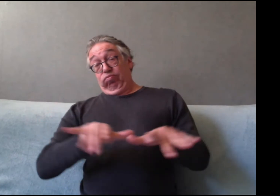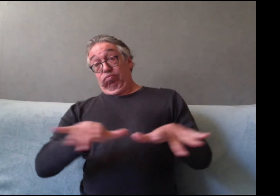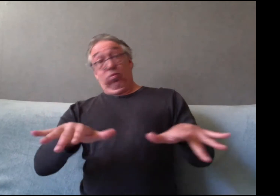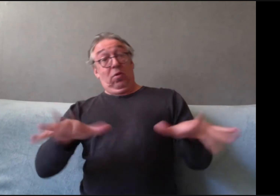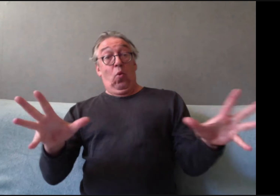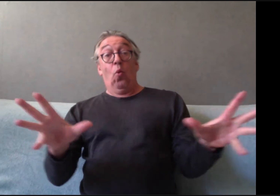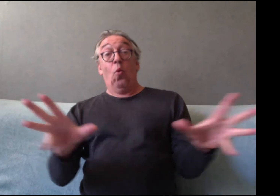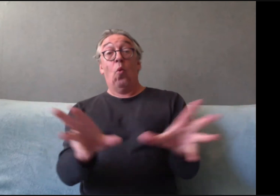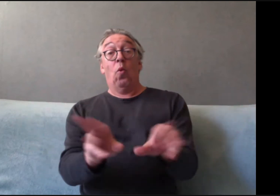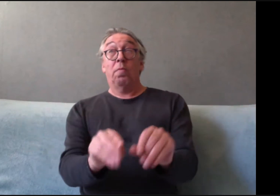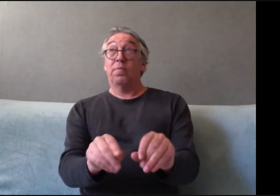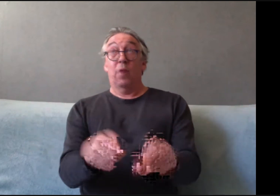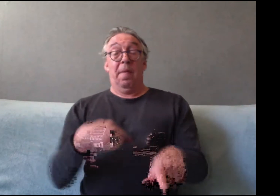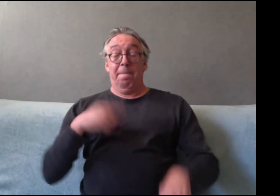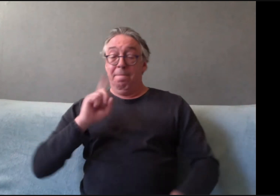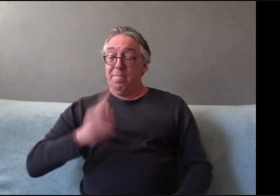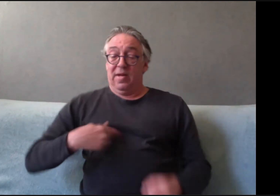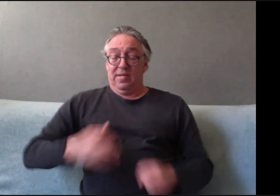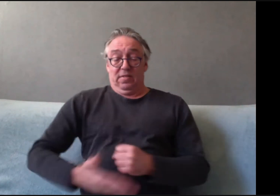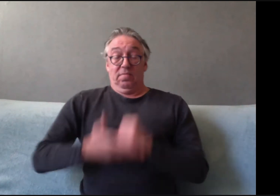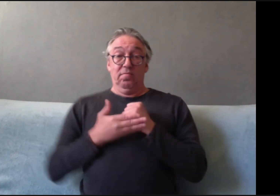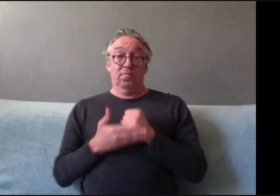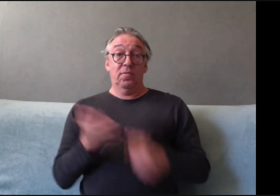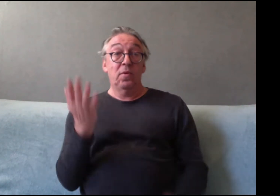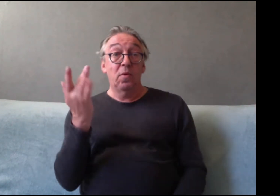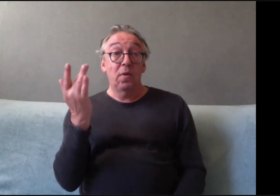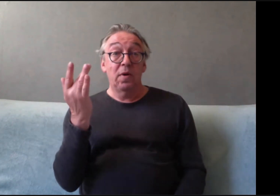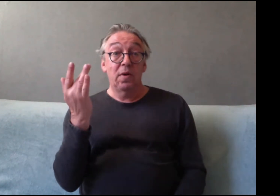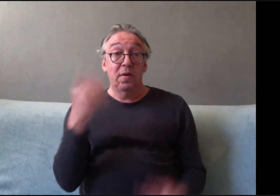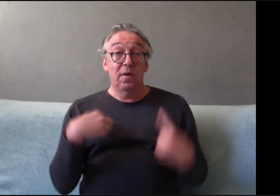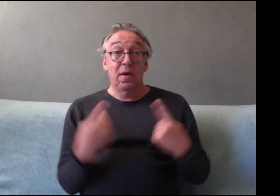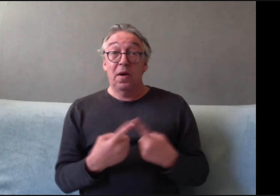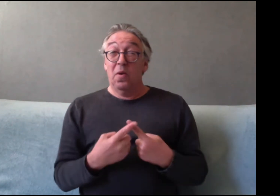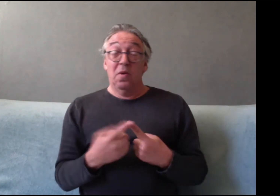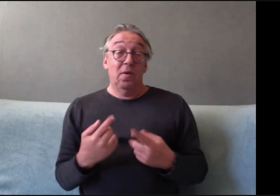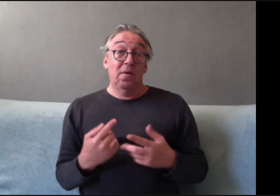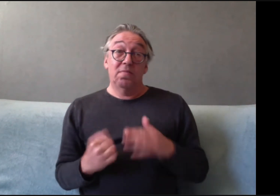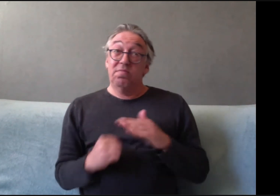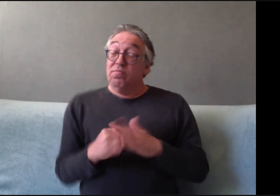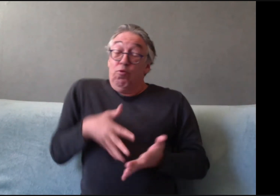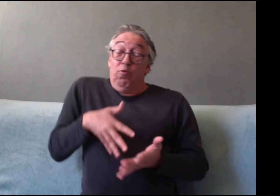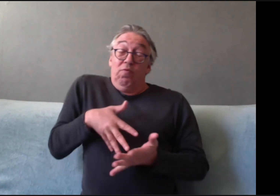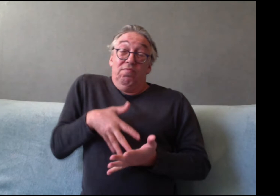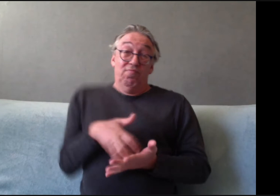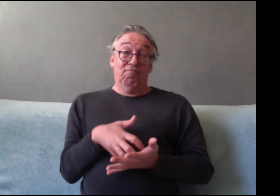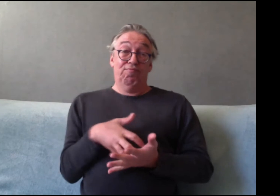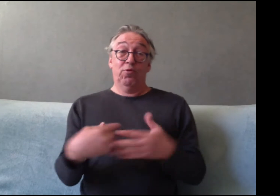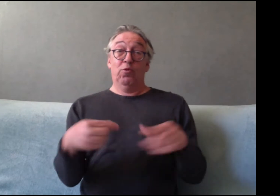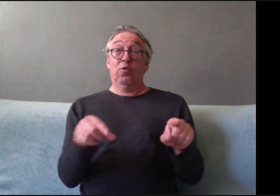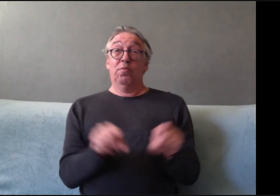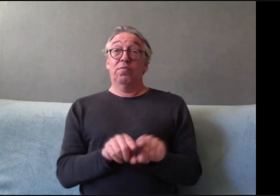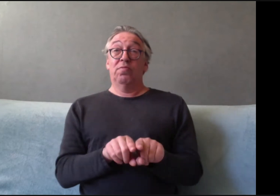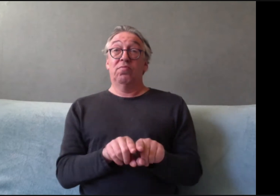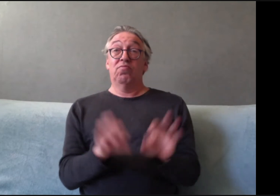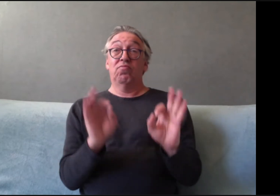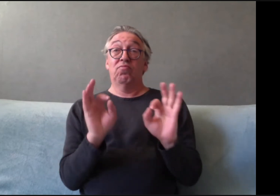as one the most vulnerable groups in this situation. Thank you very much, I'll listen with tremendous interest